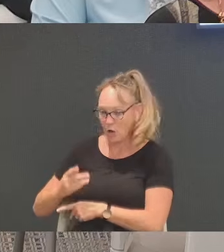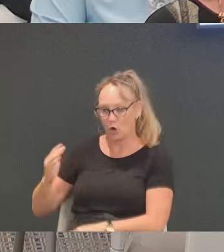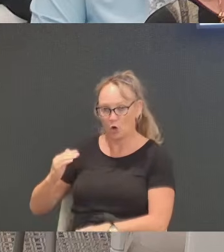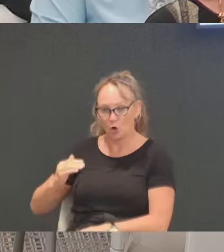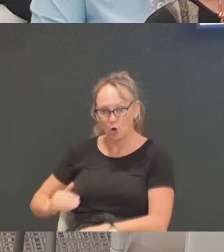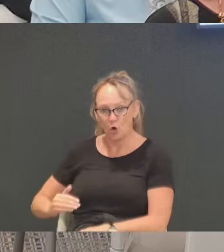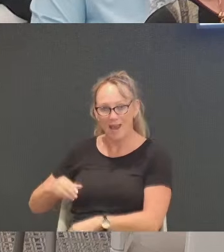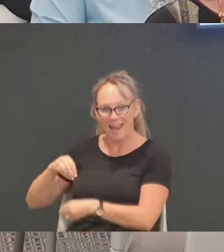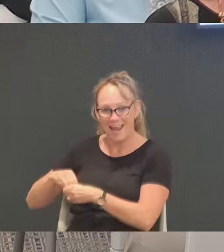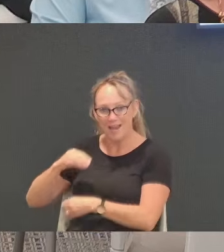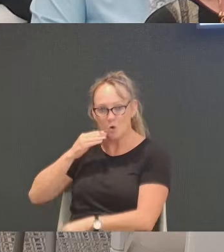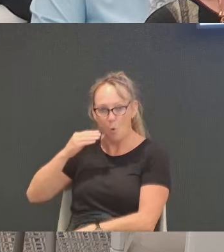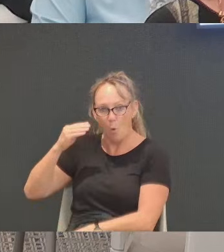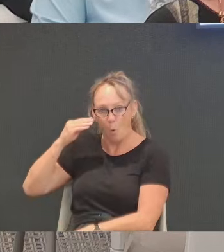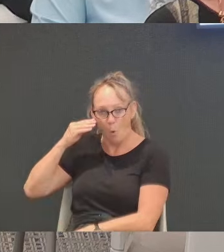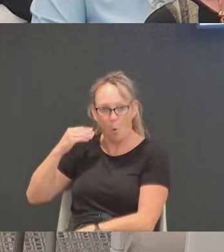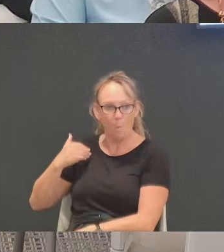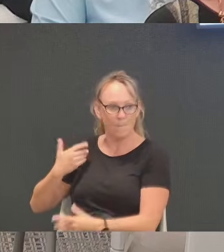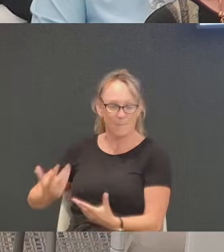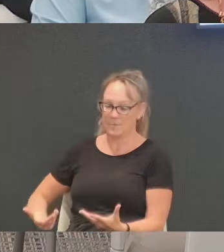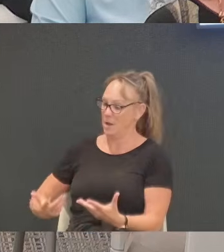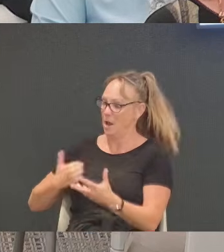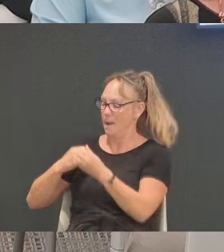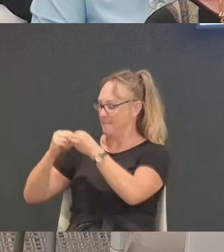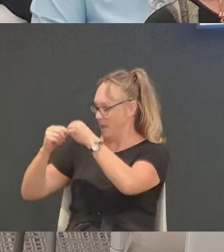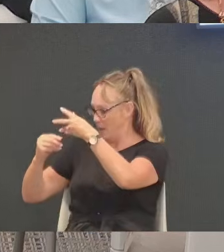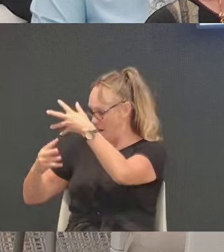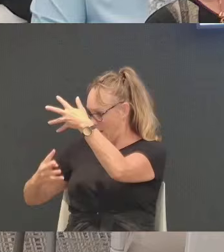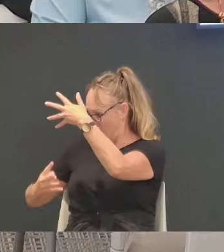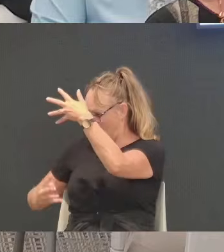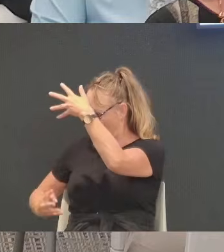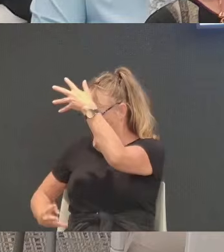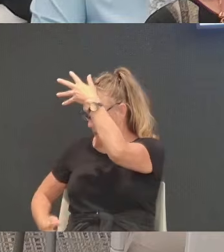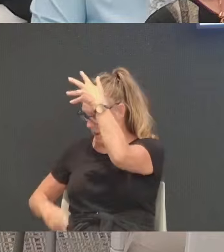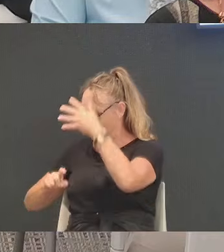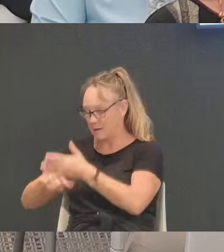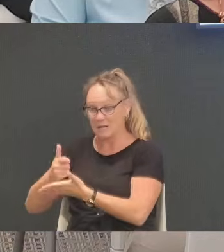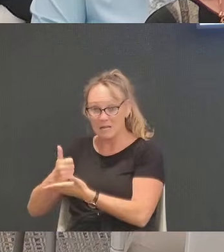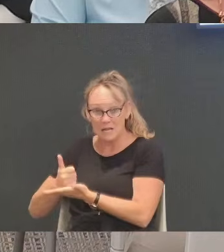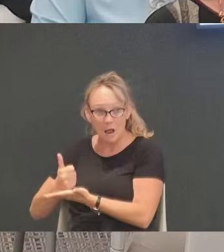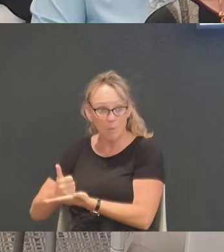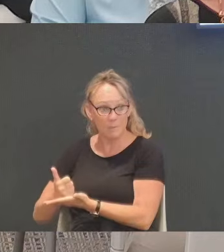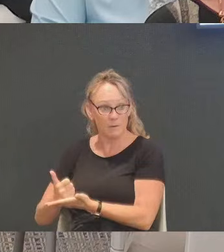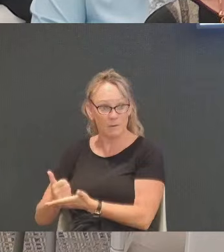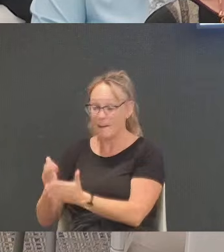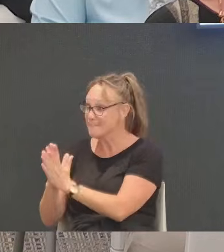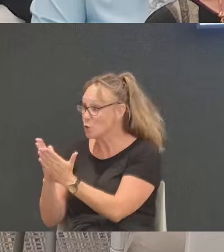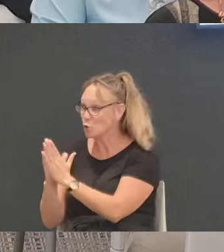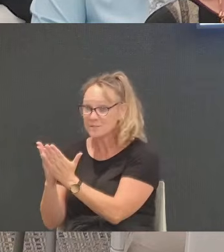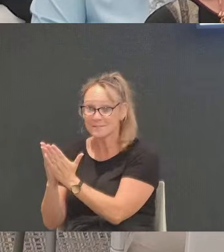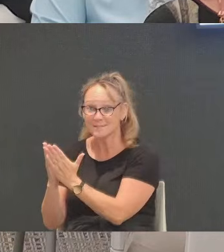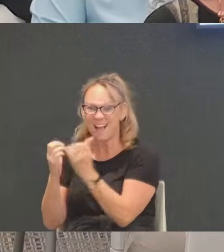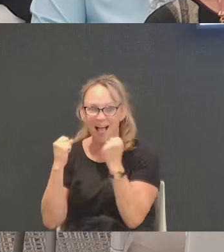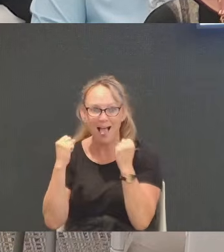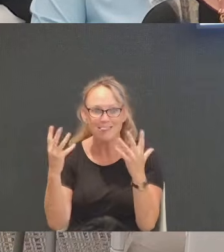stipens for developmental items and activities, including books. Lots of books, a third of which